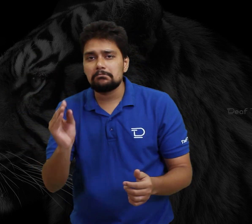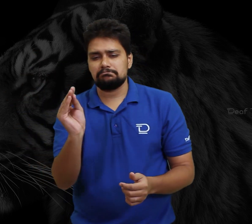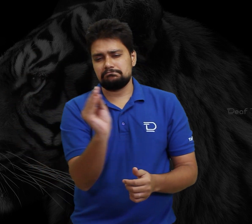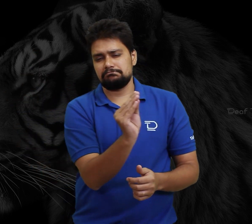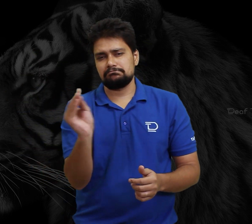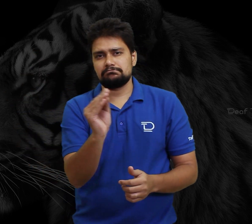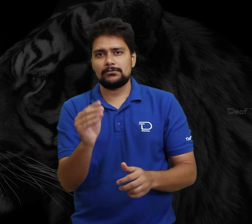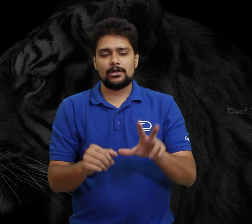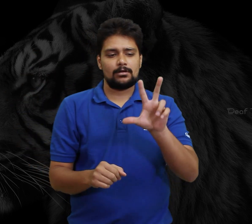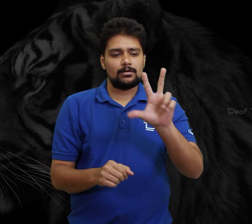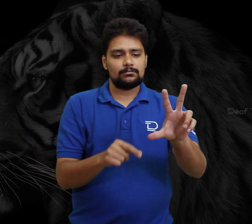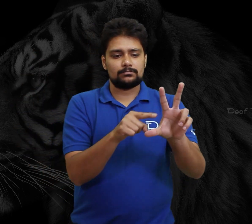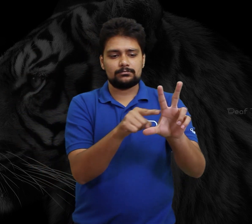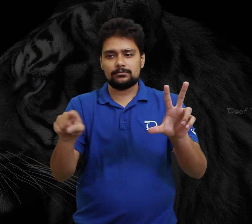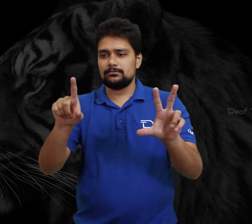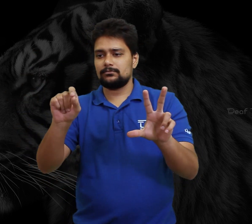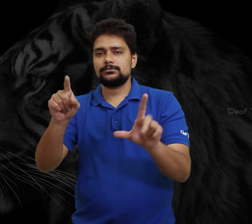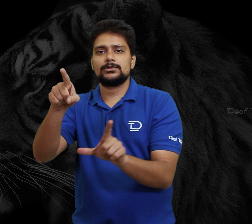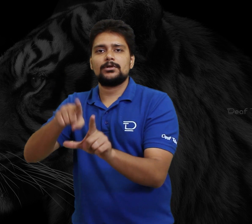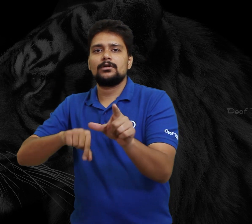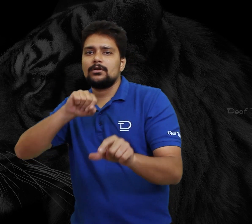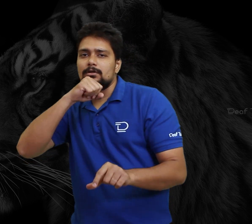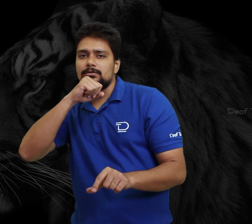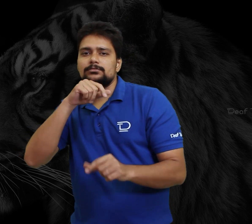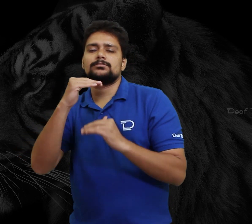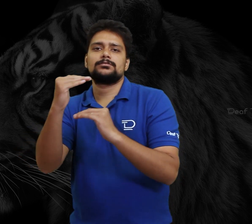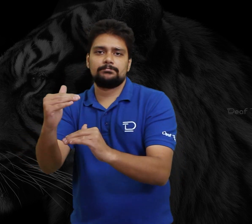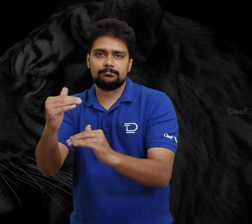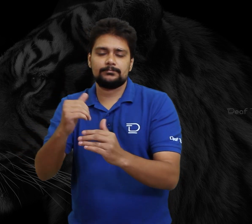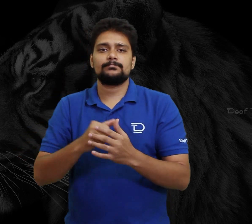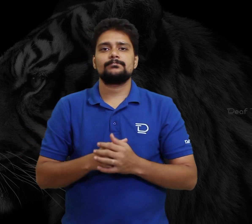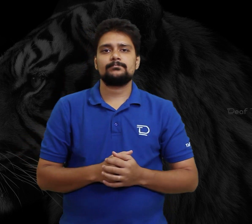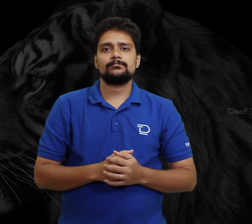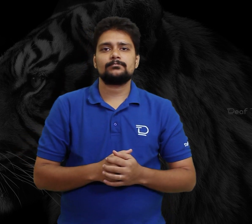and their average lifespan ranges from 8-10 years in the wild.